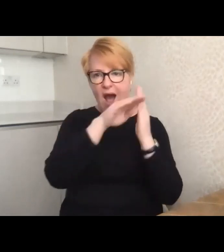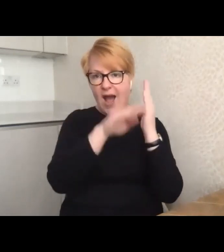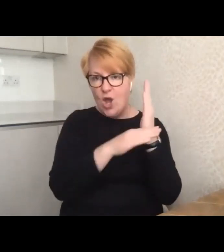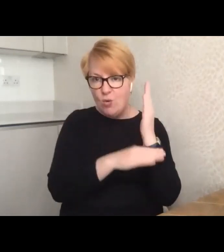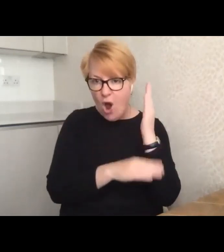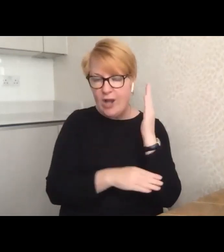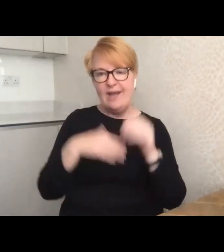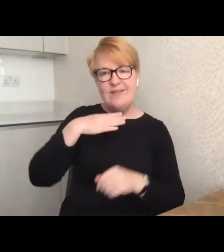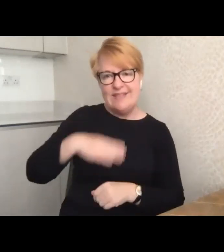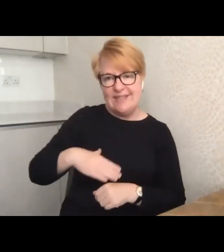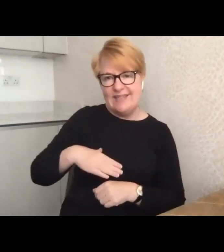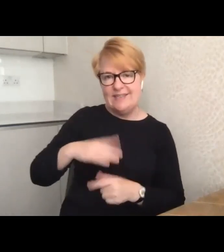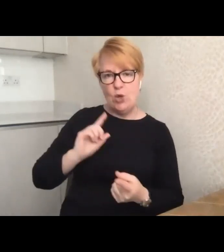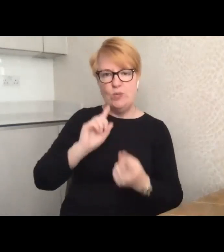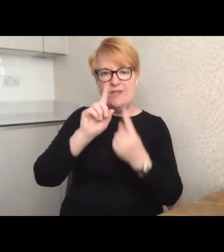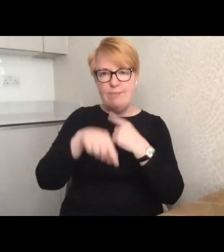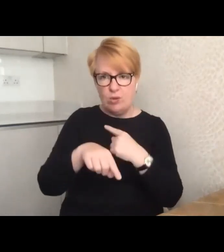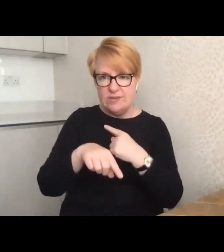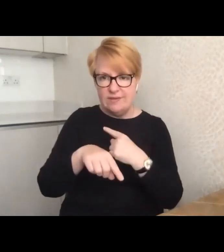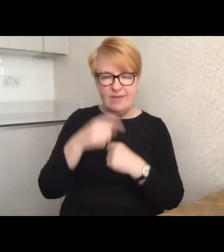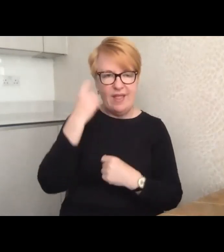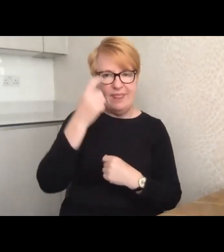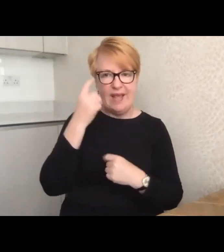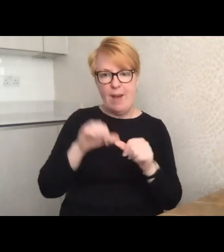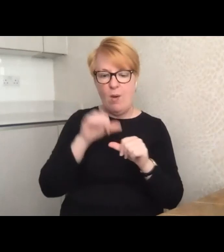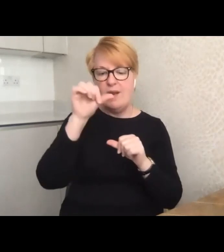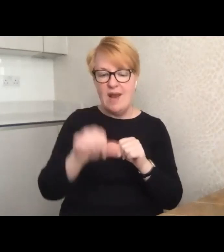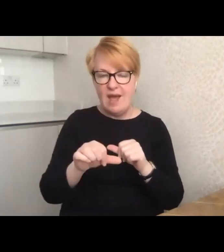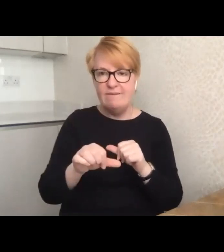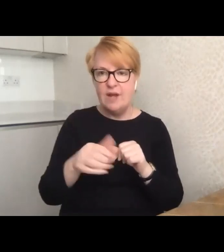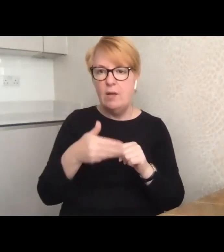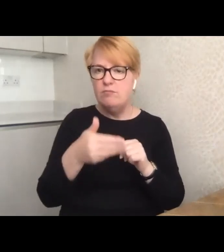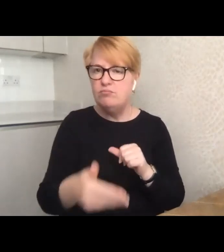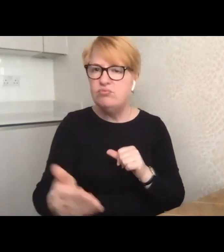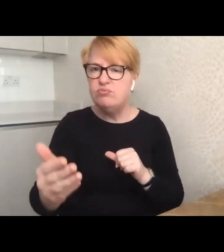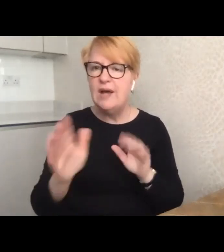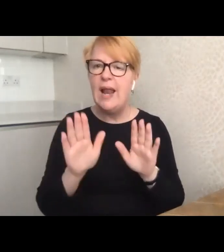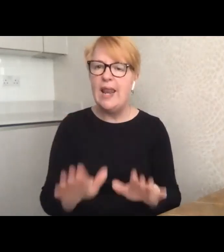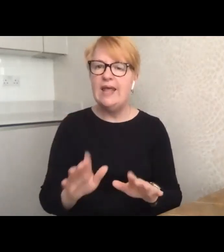and thinking about what legacy we leave behind. Thank you so much to our audience for